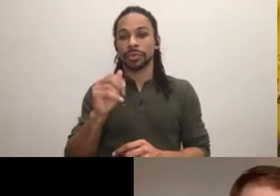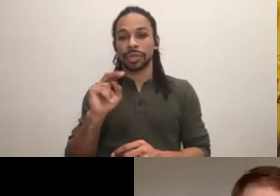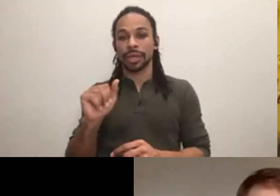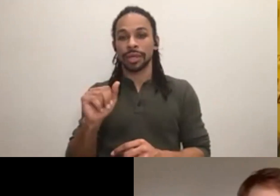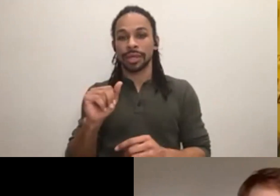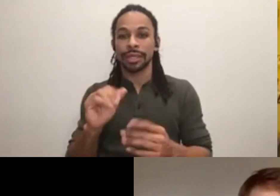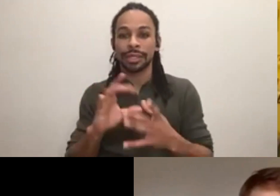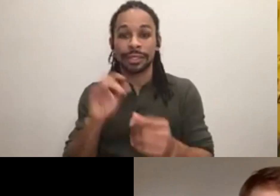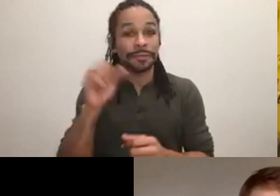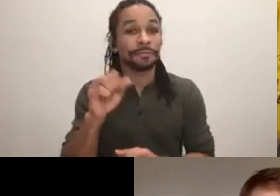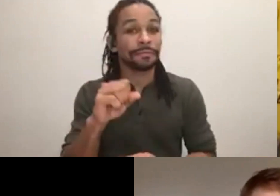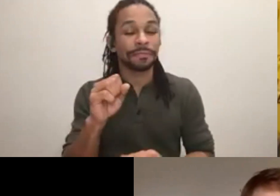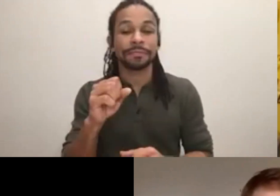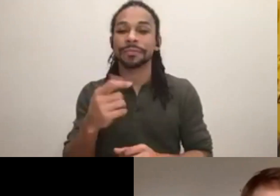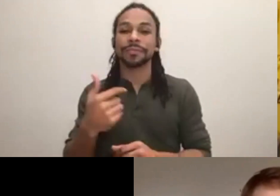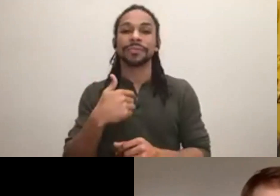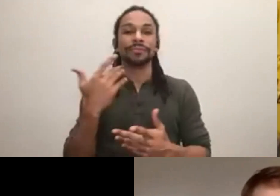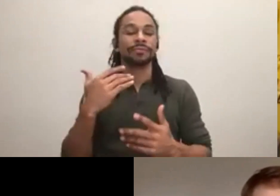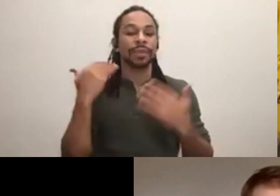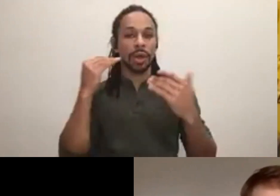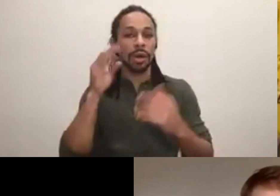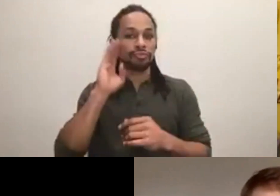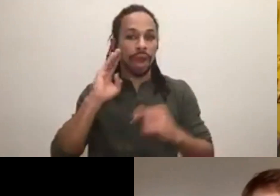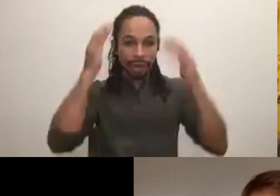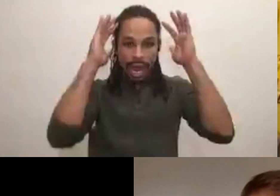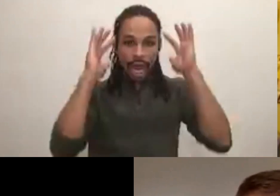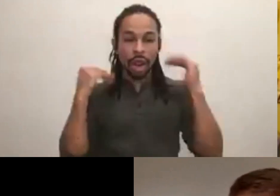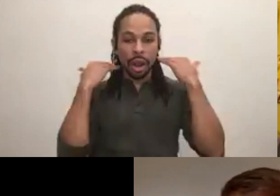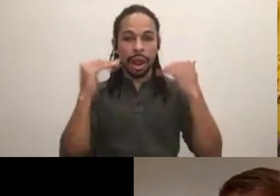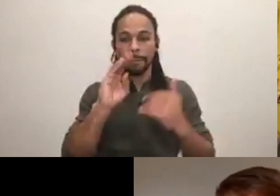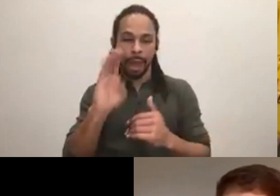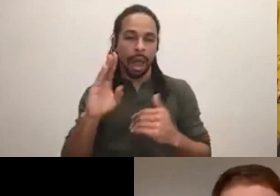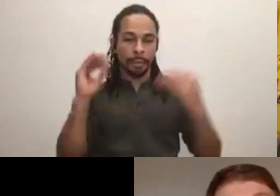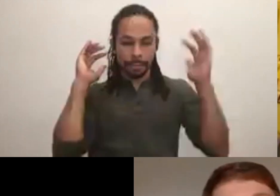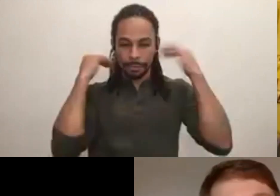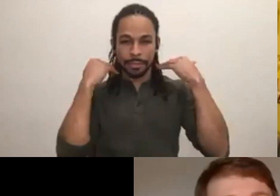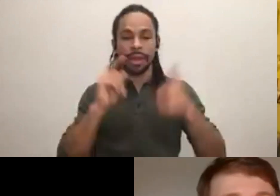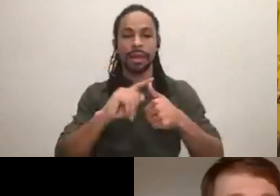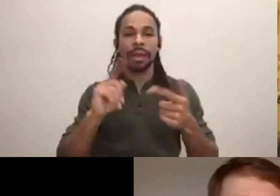cut into a bob. I have some bangs, wearing big bulky headphones.